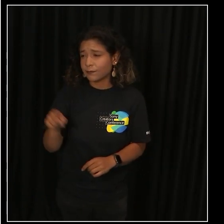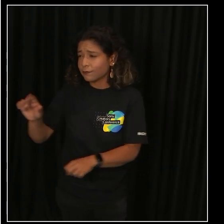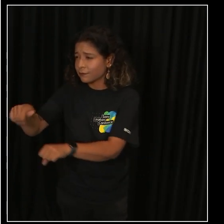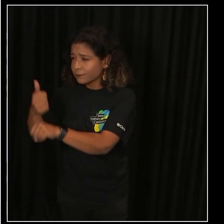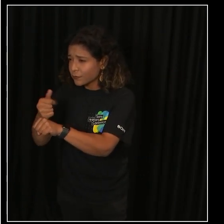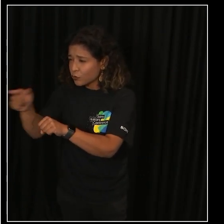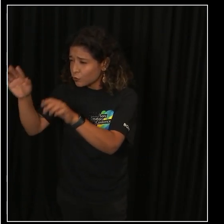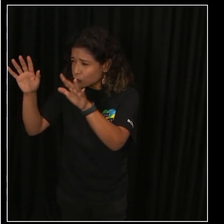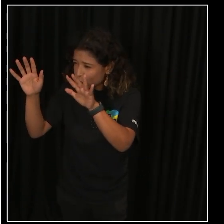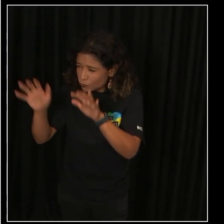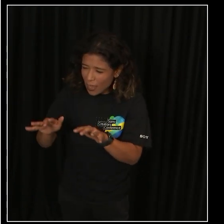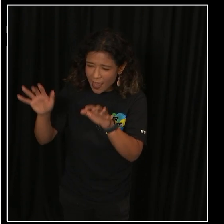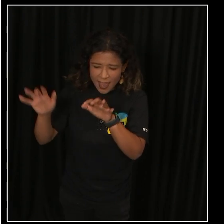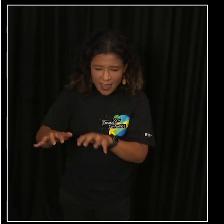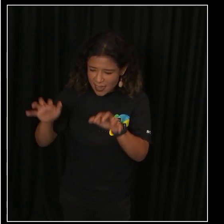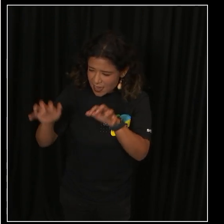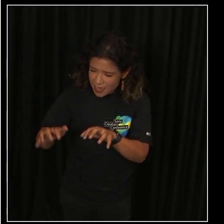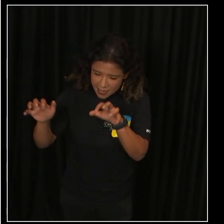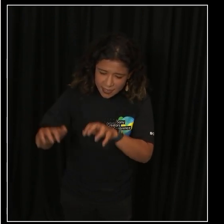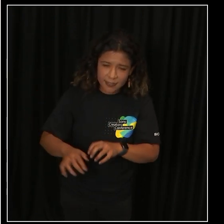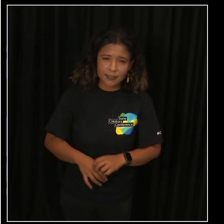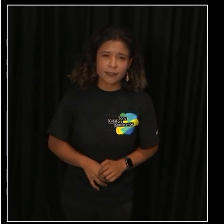First, I will explain the Basis Sky for clear sky.